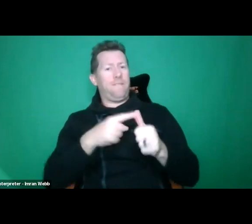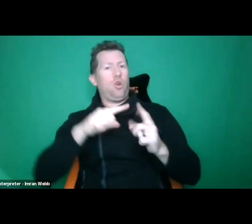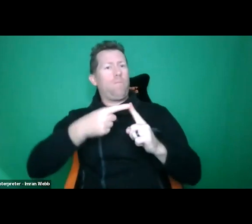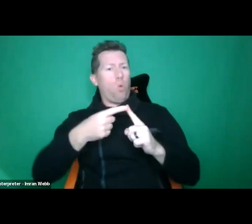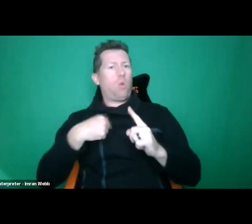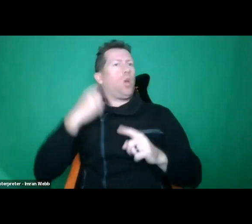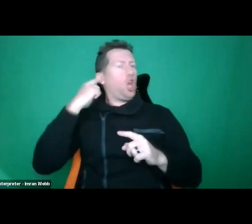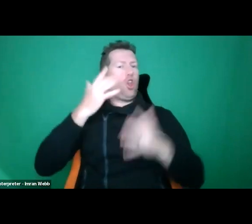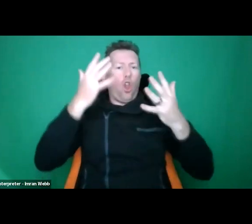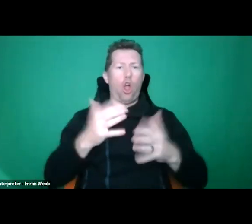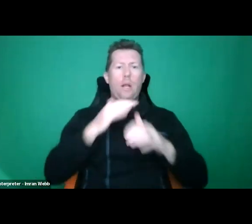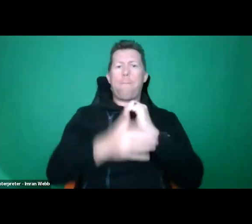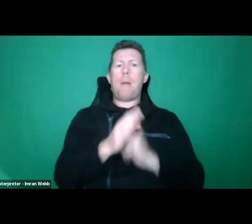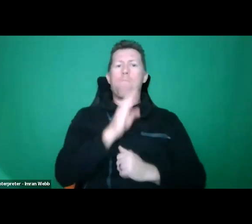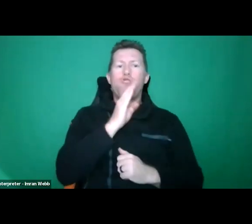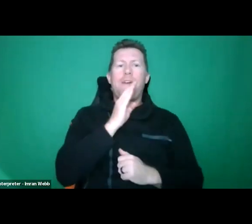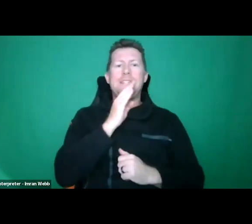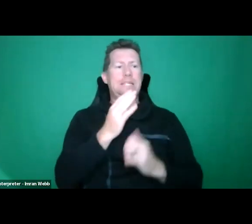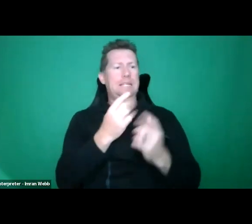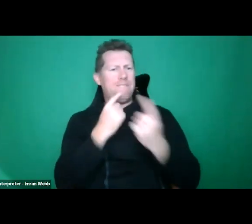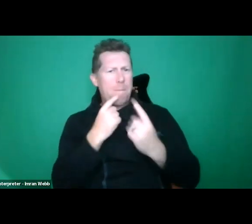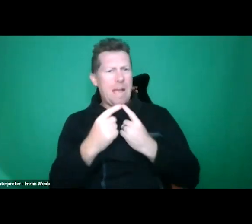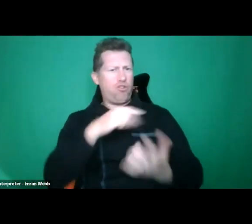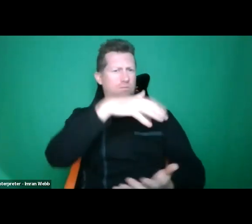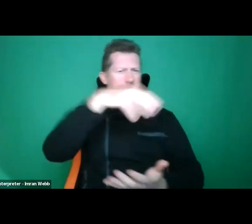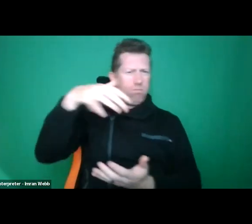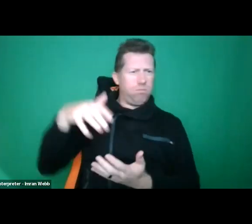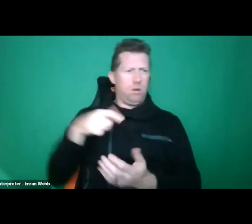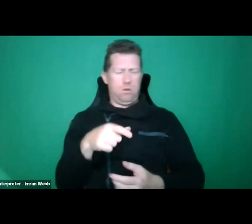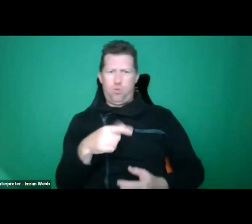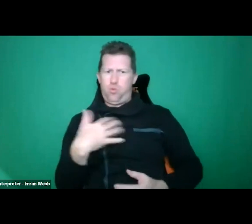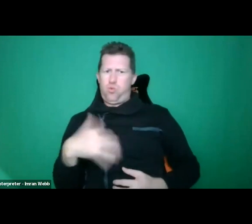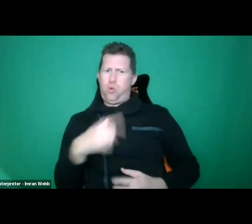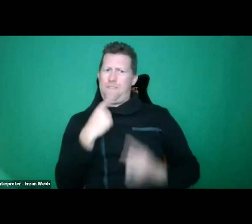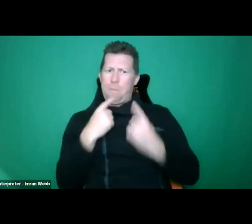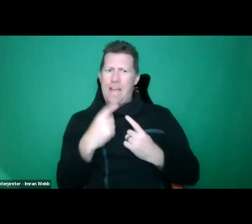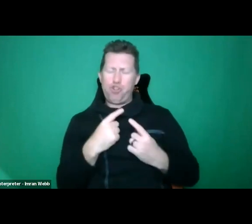about privacy today and how the safeguard there safeguarding mechanisms are built